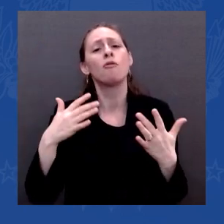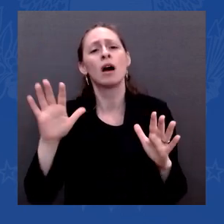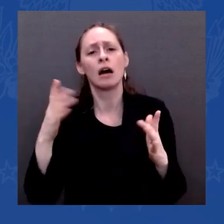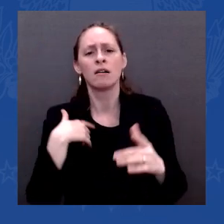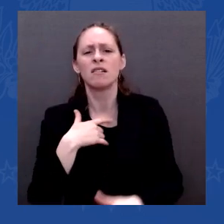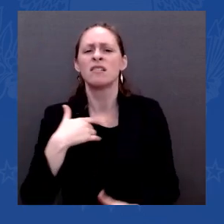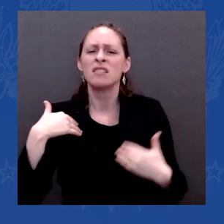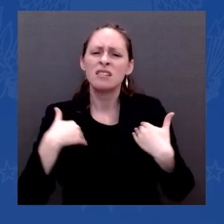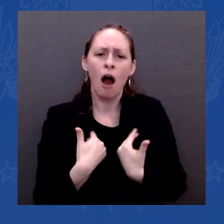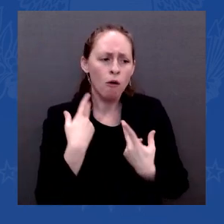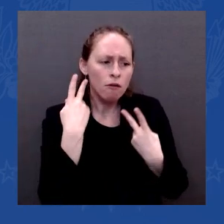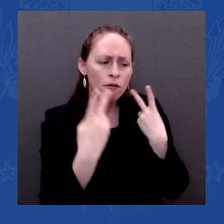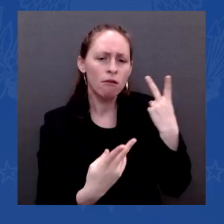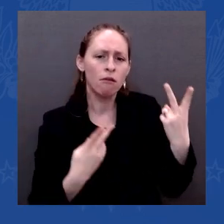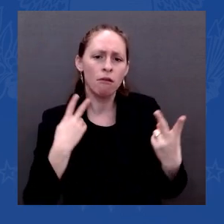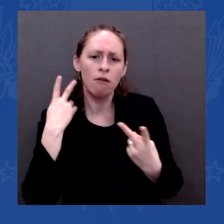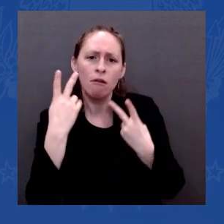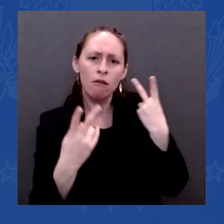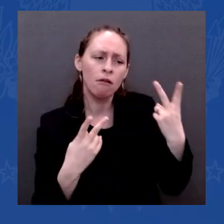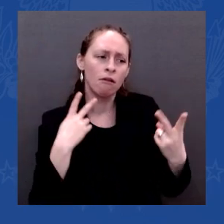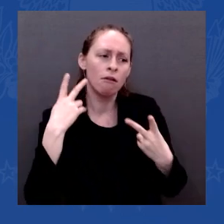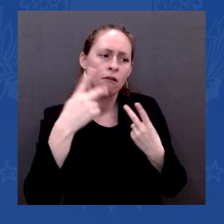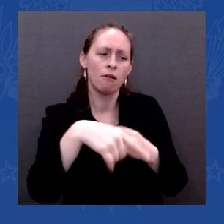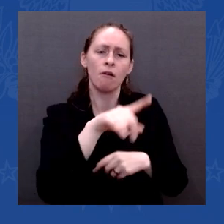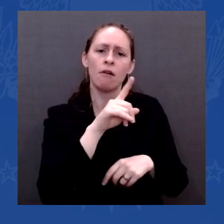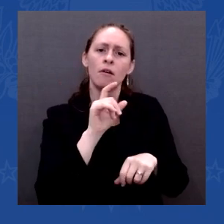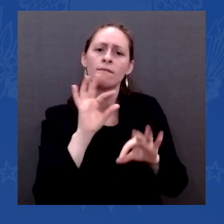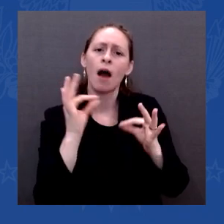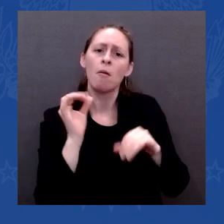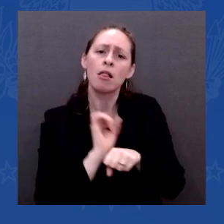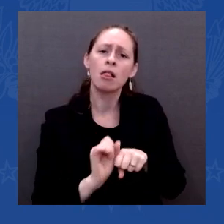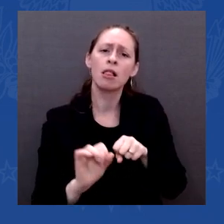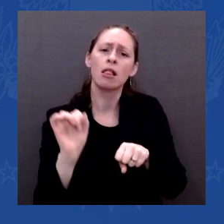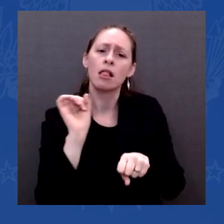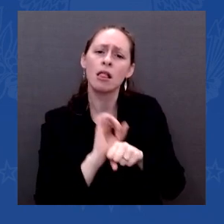from the bottom up and the middle out. And, by the way, when the middle class does well,